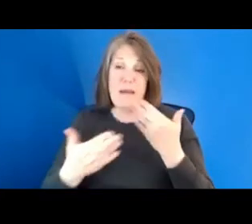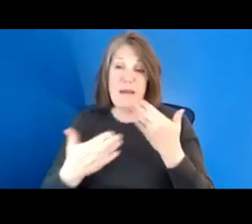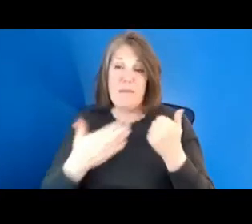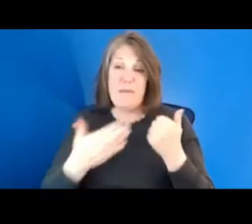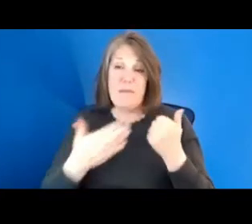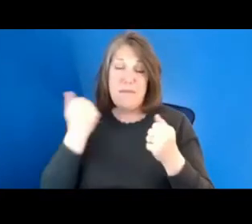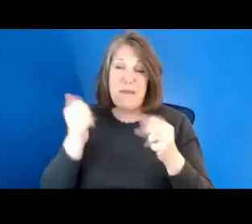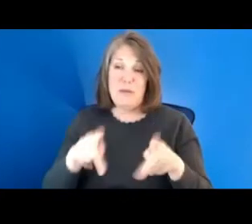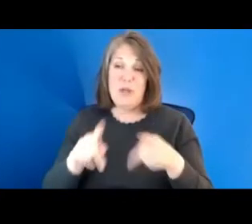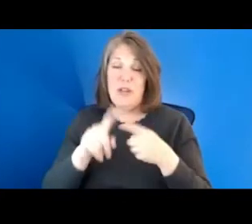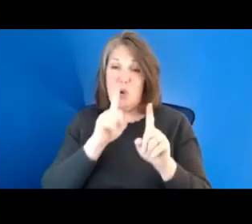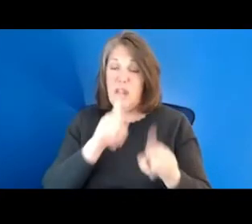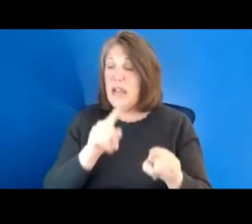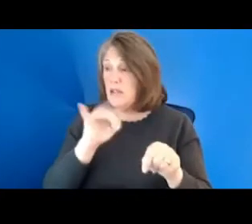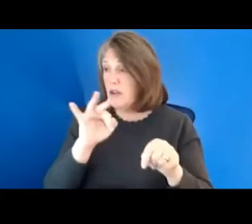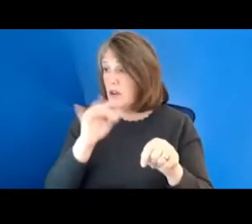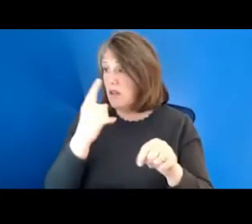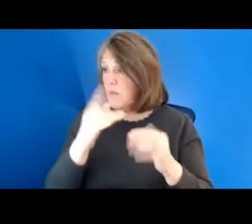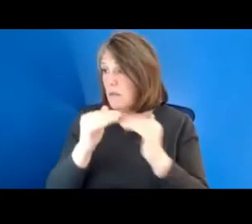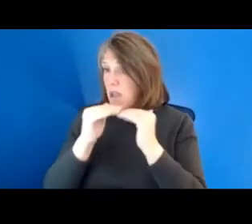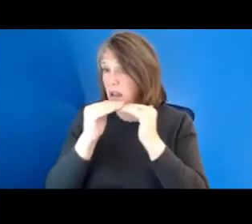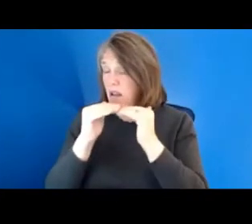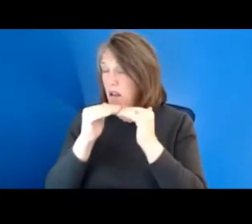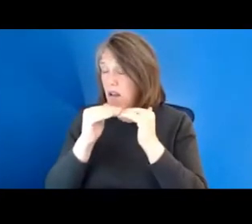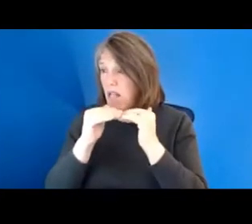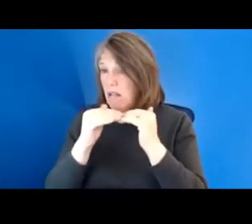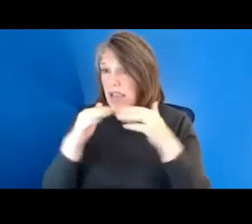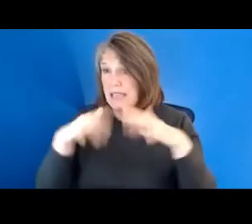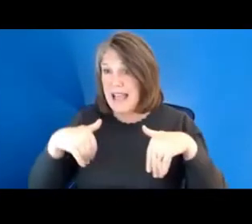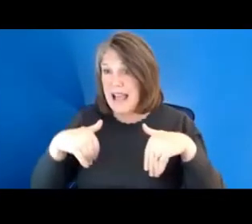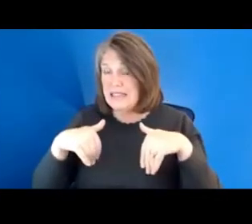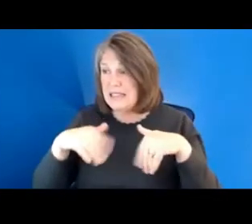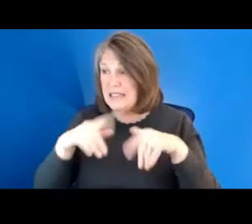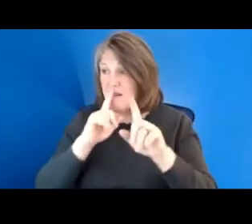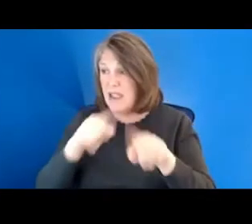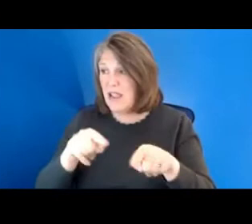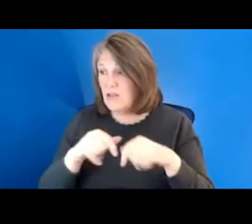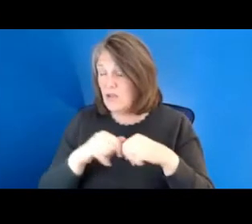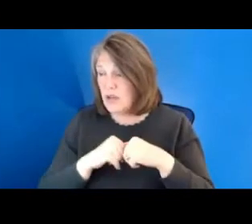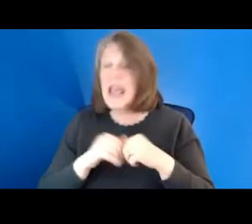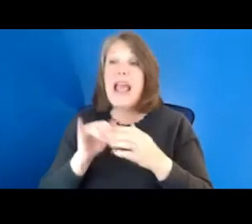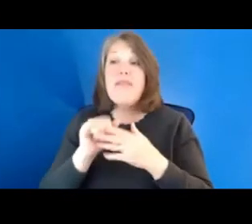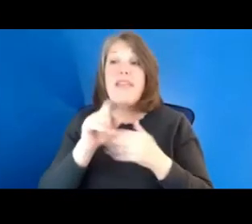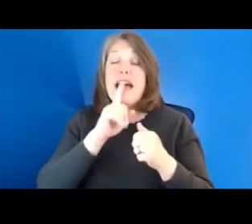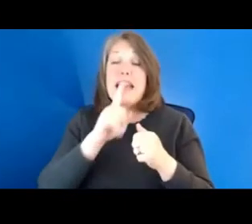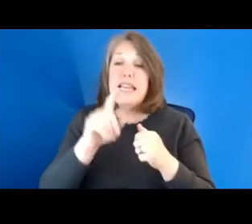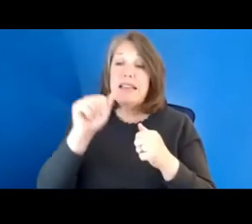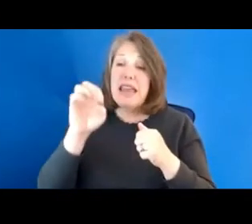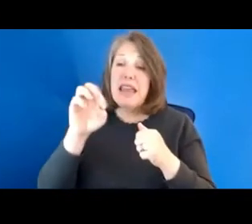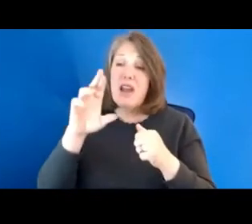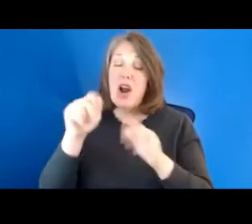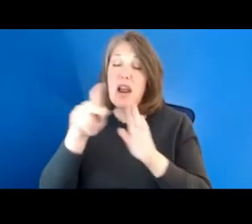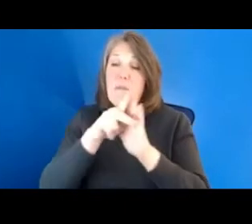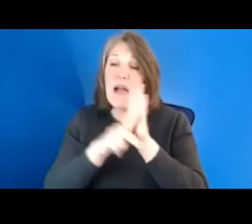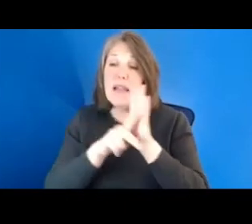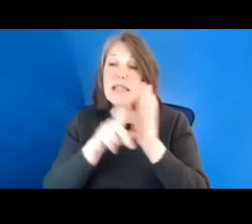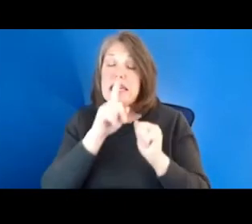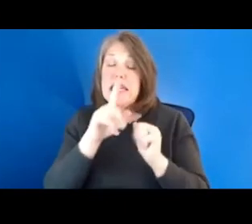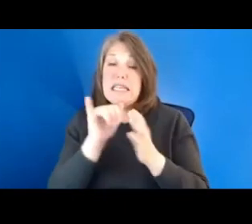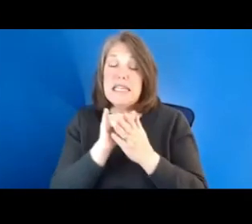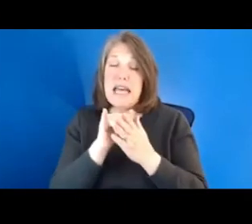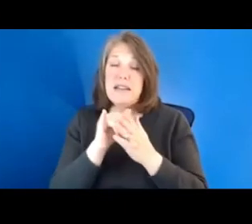it if one of my colleagues hasn't yet. 17:17:48 And that is AERA policy is that other